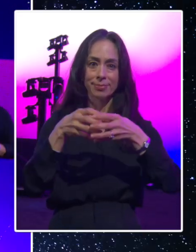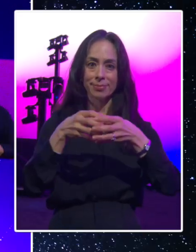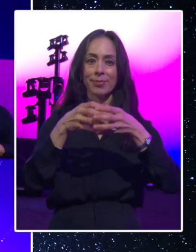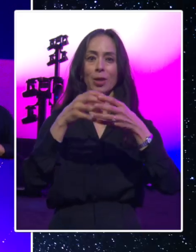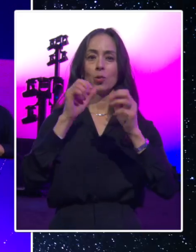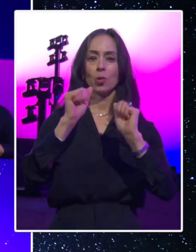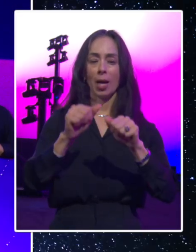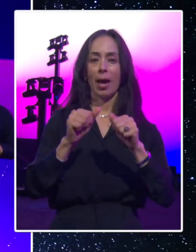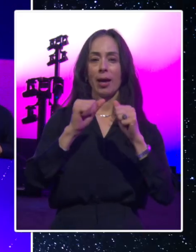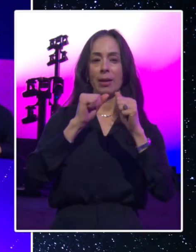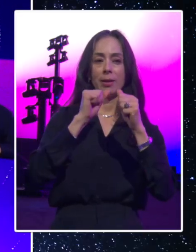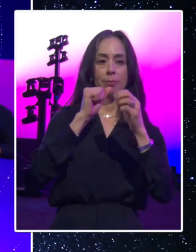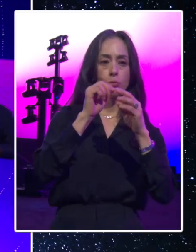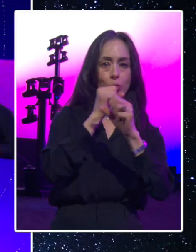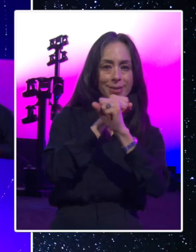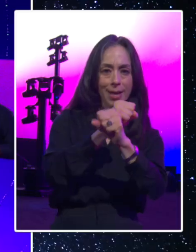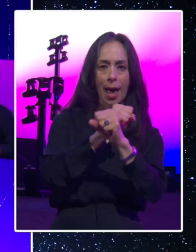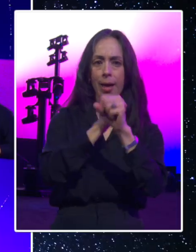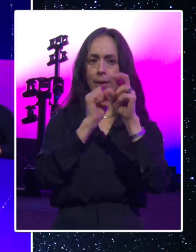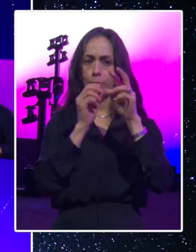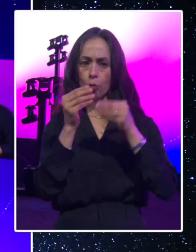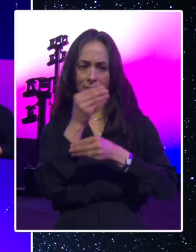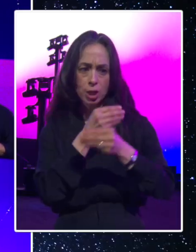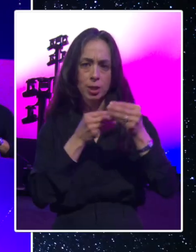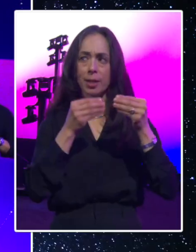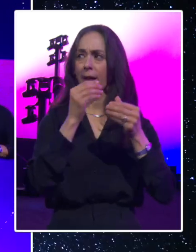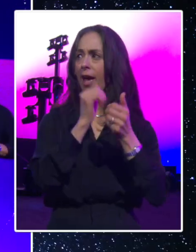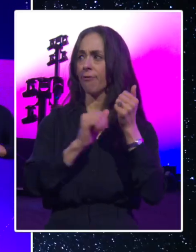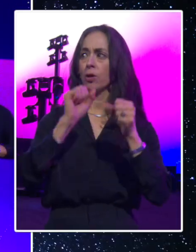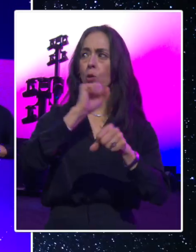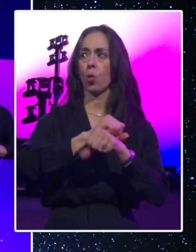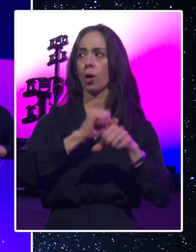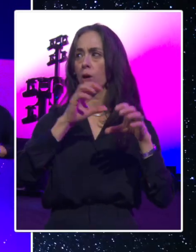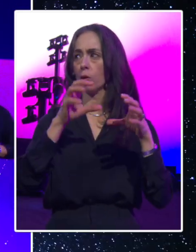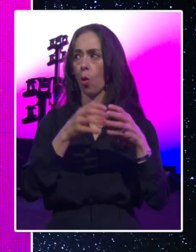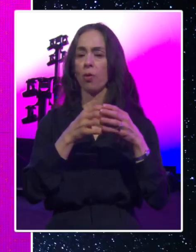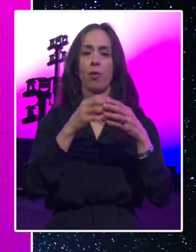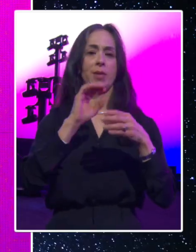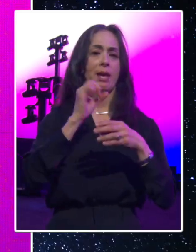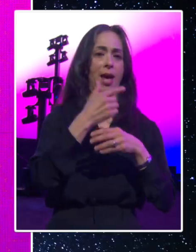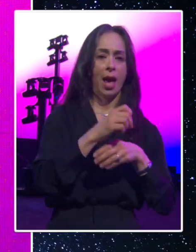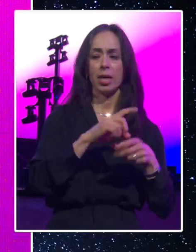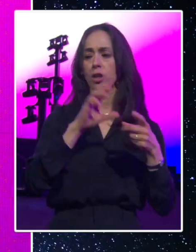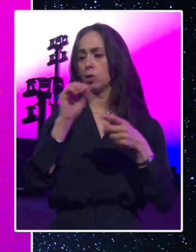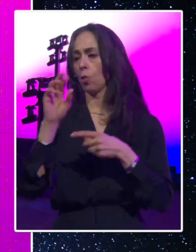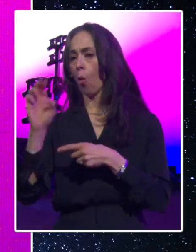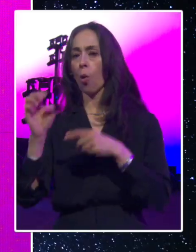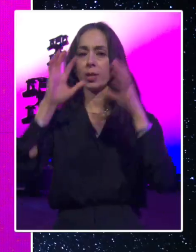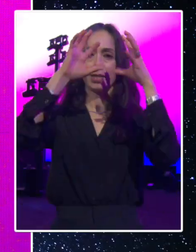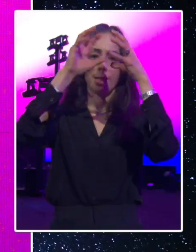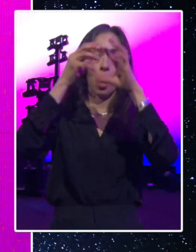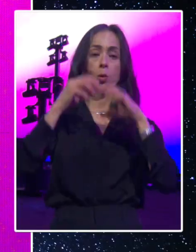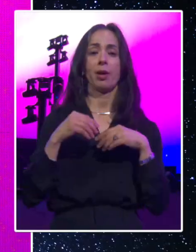that enables you to provision, observe, and protect every workload from the edge to core to cloud.